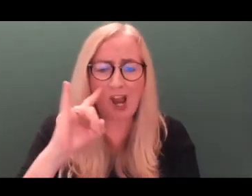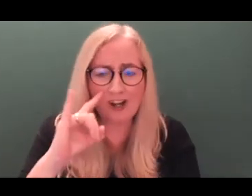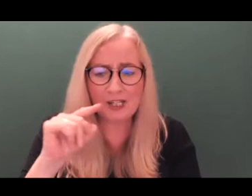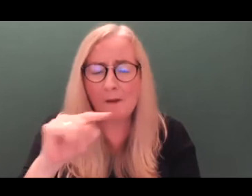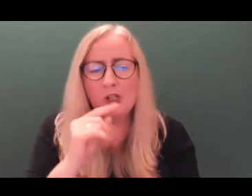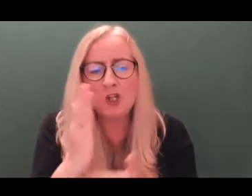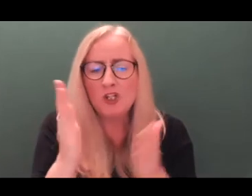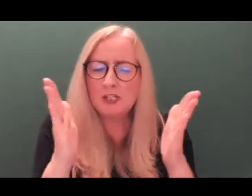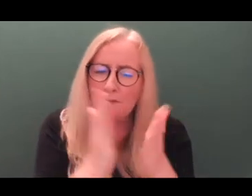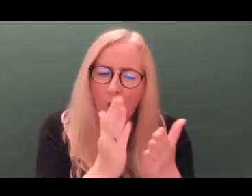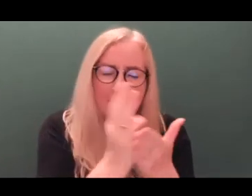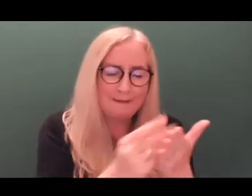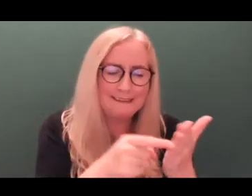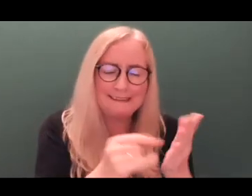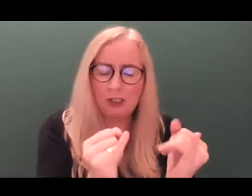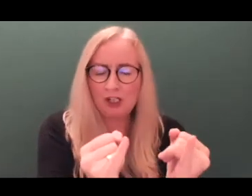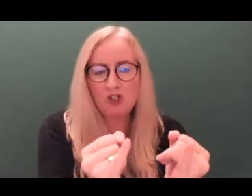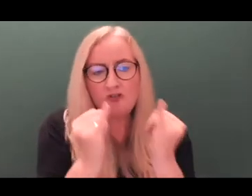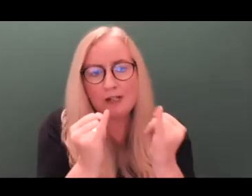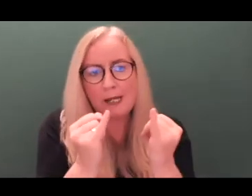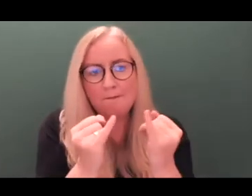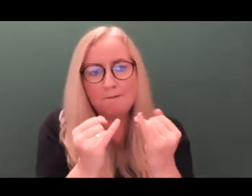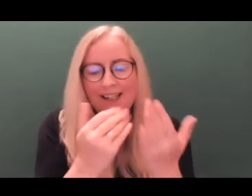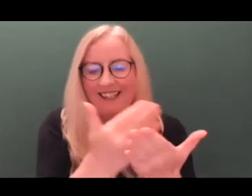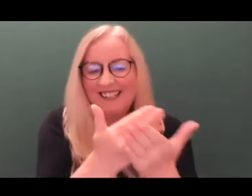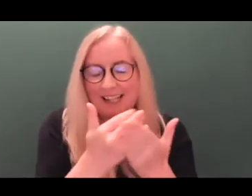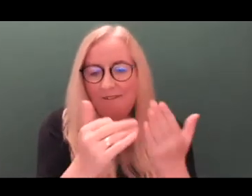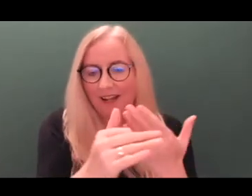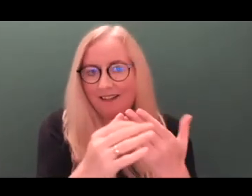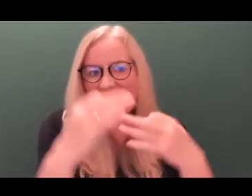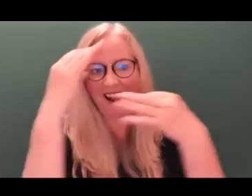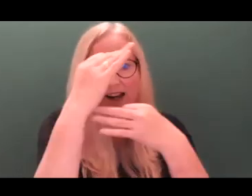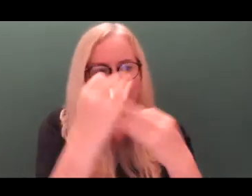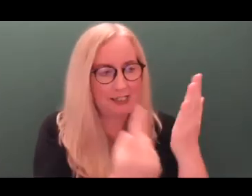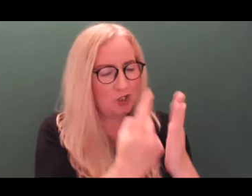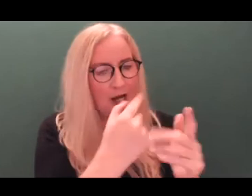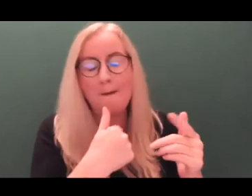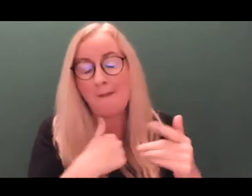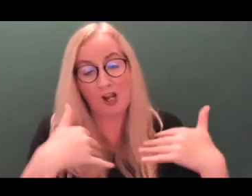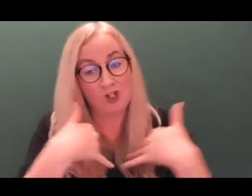there is an extreme receive guarding issue, my biggest concern is who is going to be their